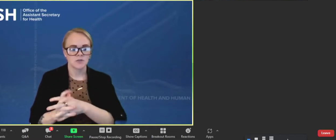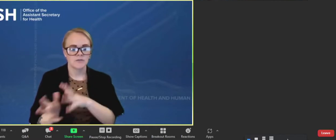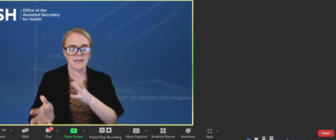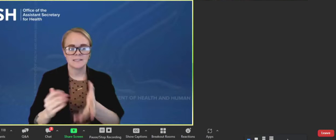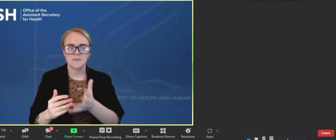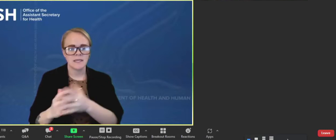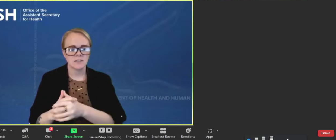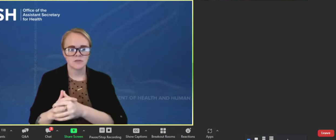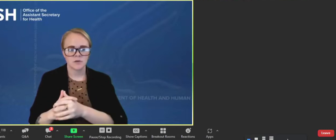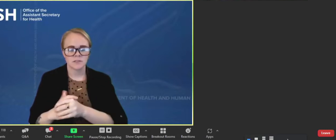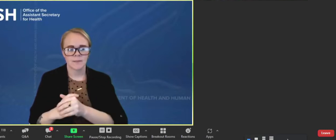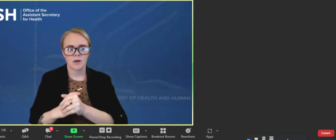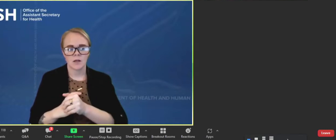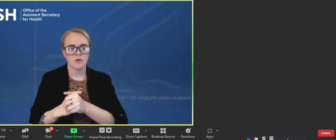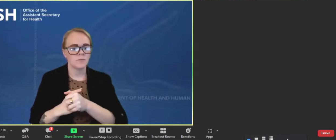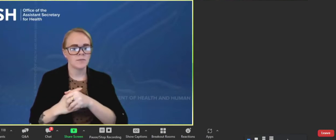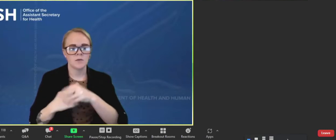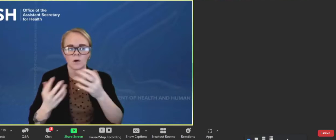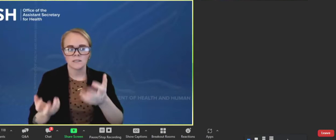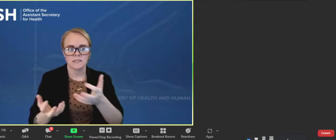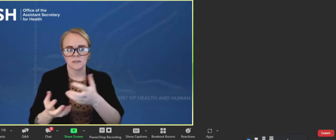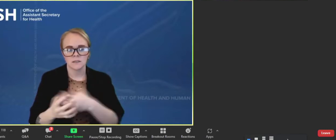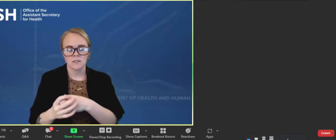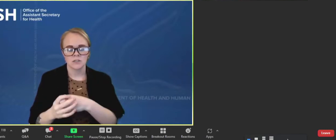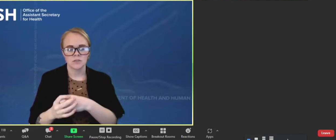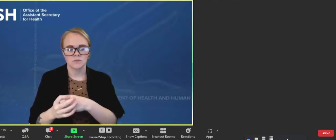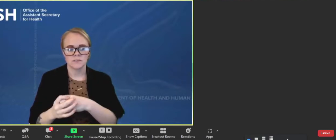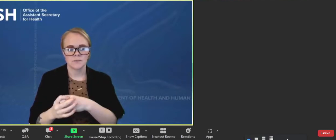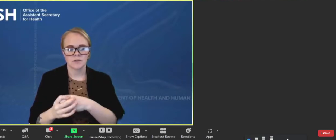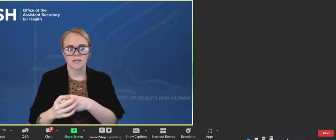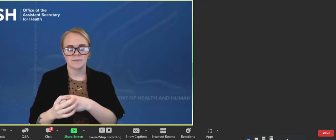again, speaking to folks on the call who may be wanting to do similar types